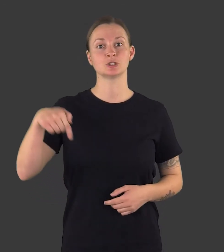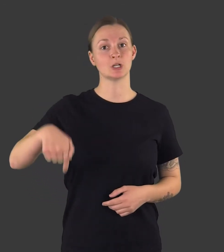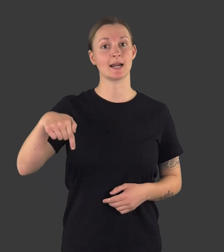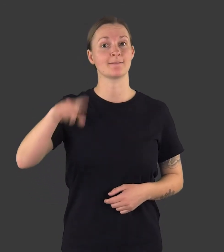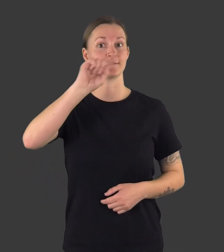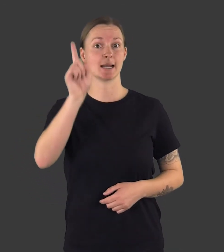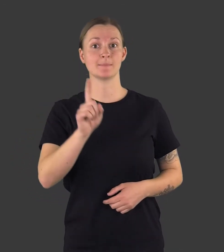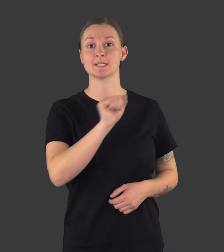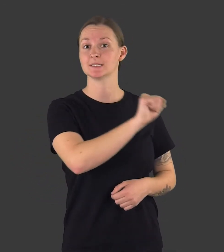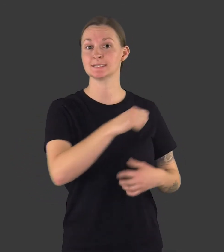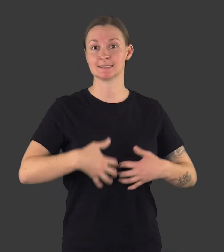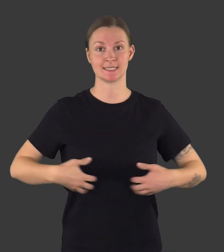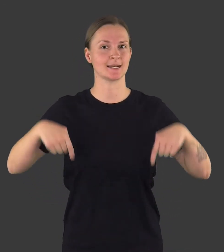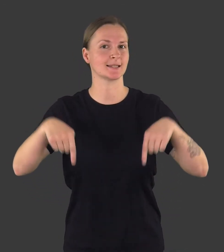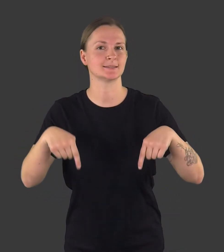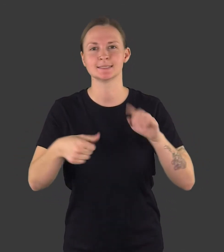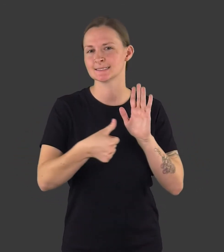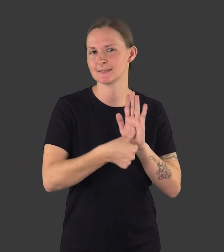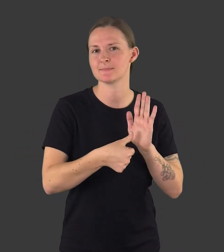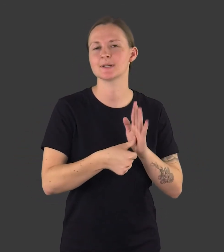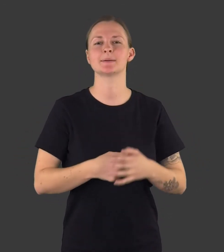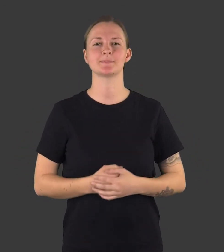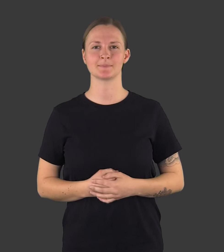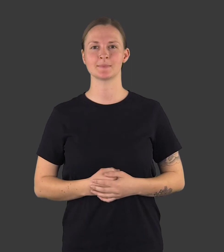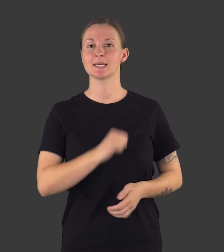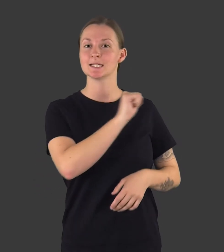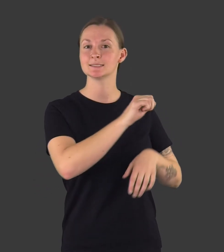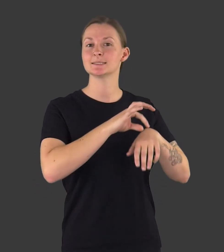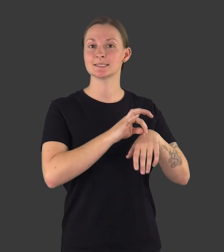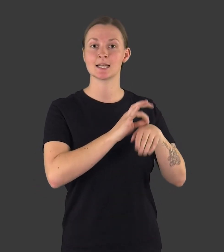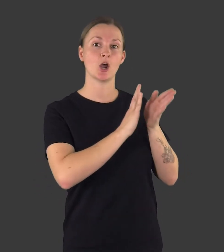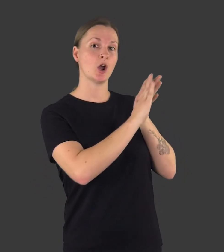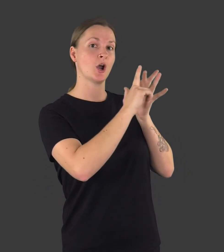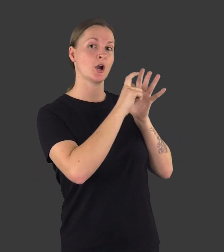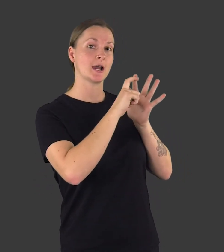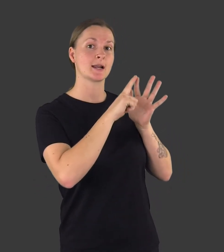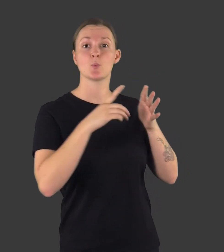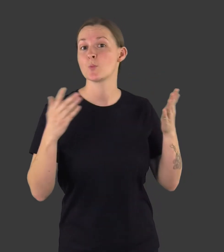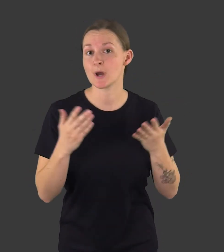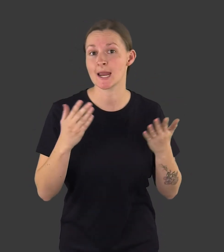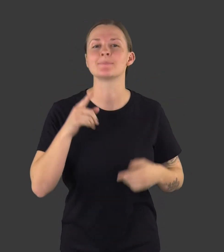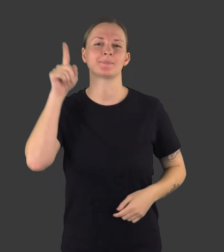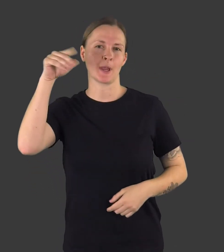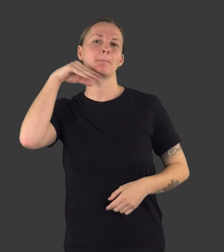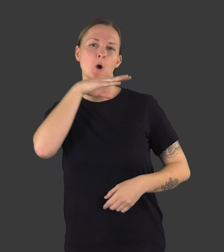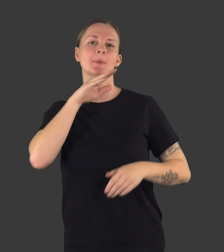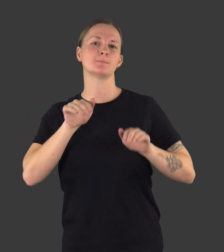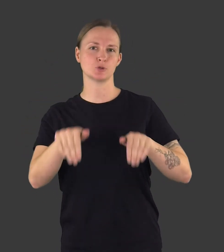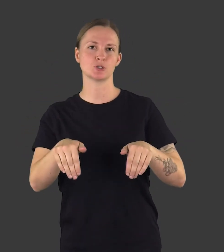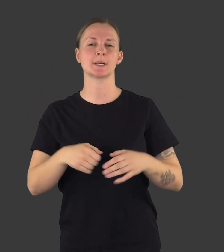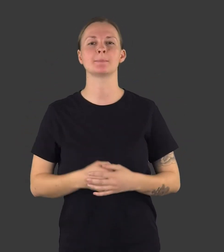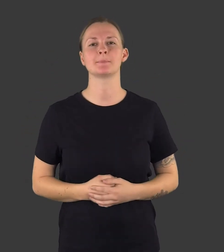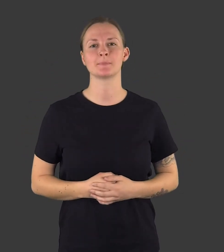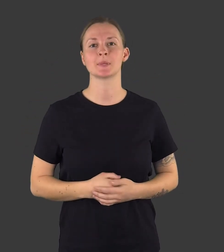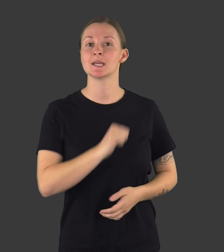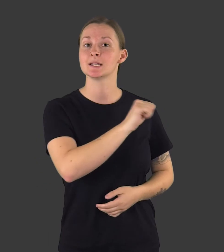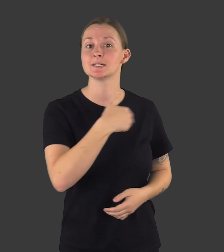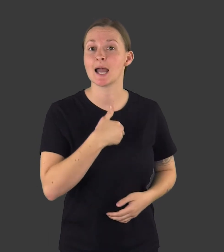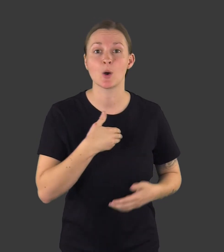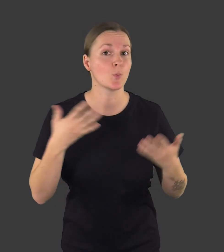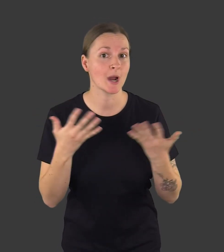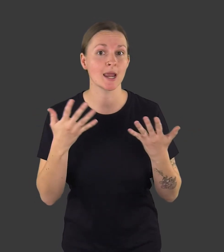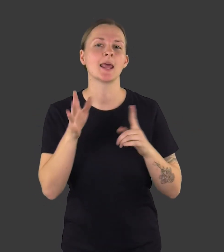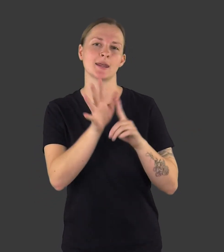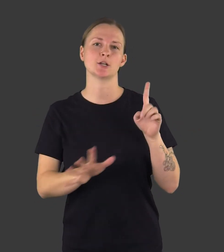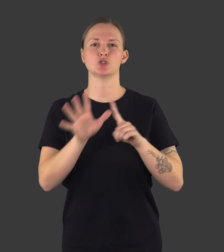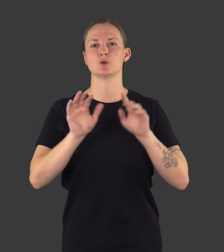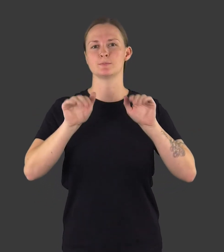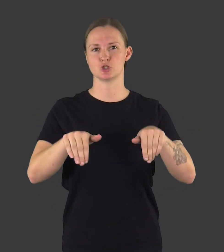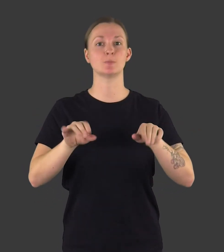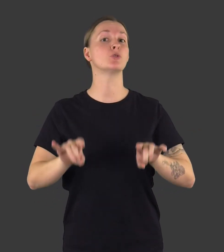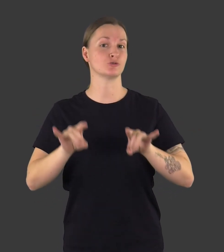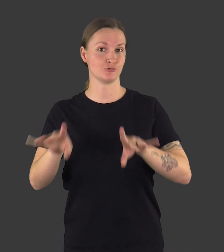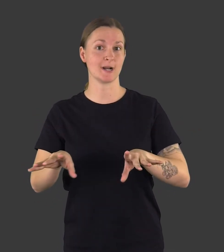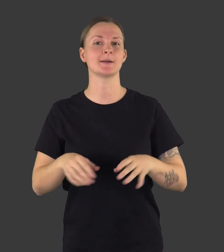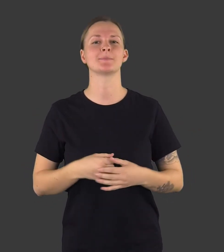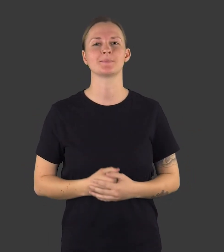Today, his skeleton is here, his hide is in Melbourne Museum, and his heart is in the National Museum of Australia!